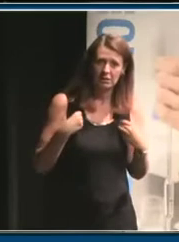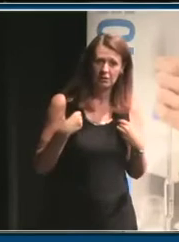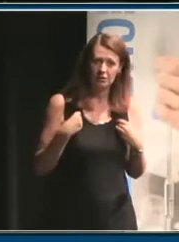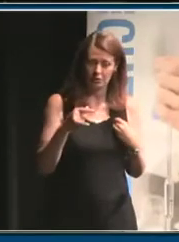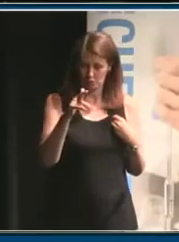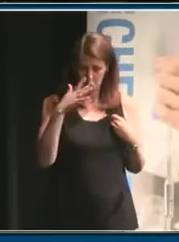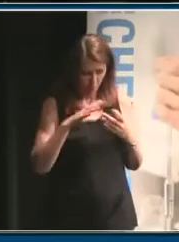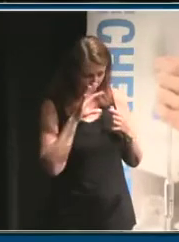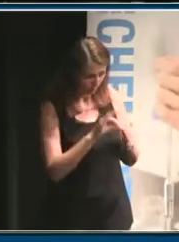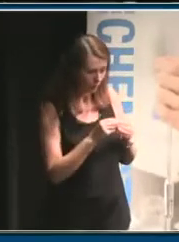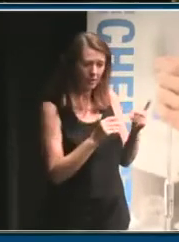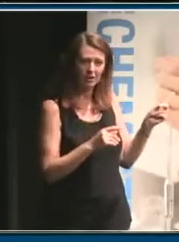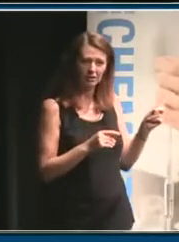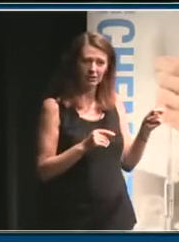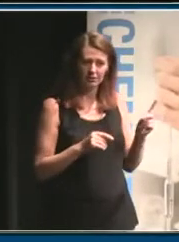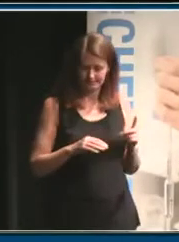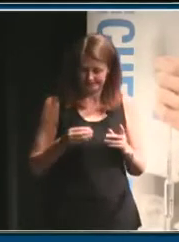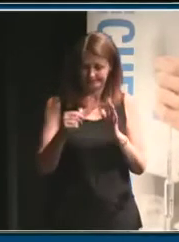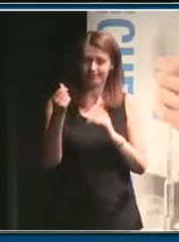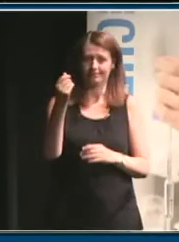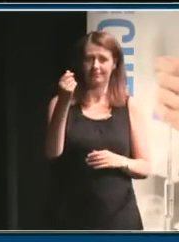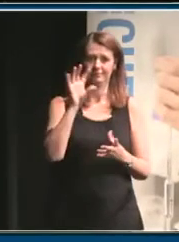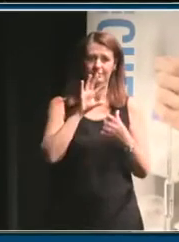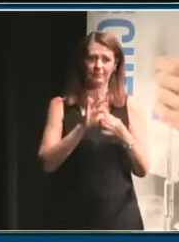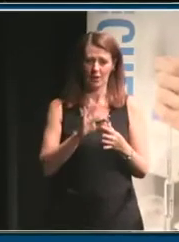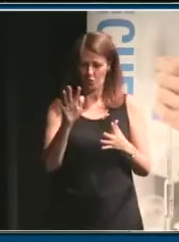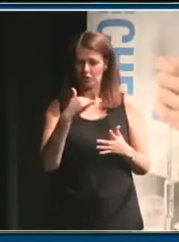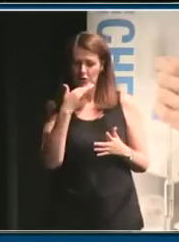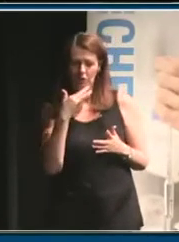this take out your wallet and what is it going to cost for the filters and the gloves and the